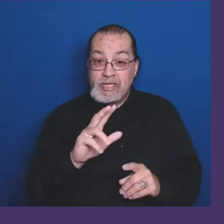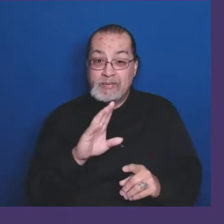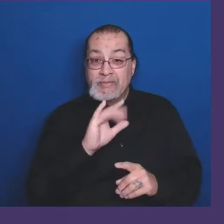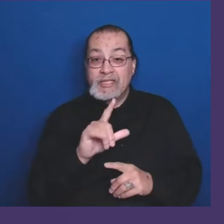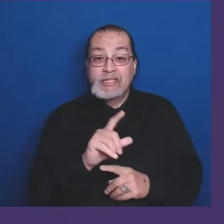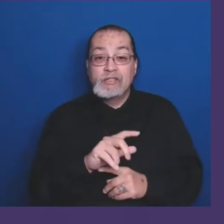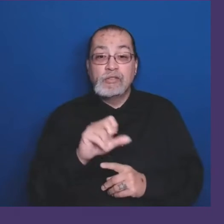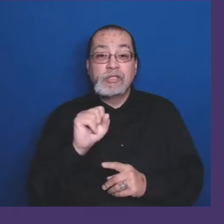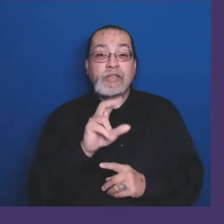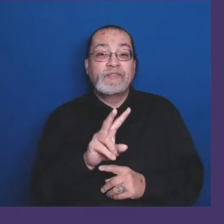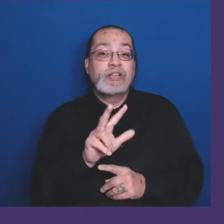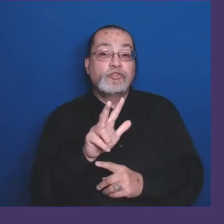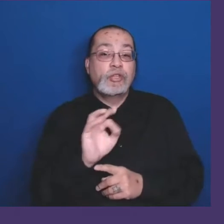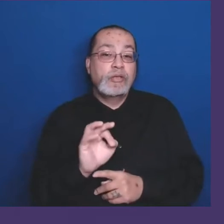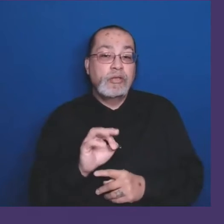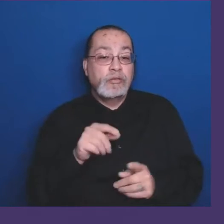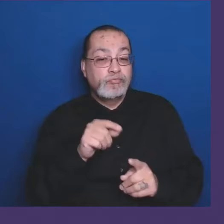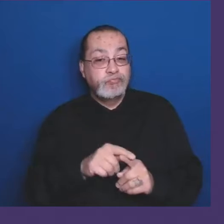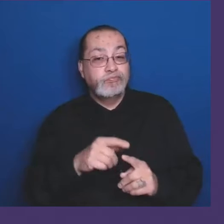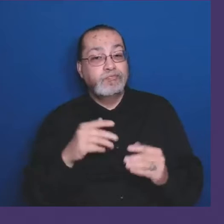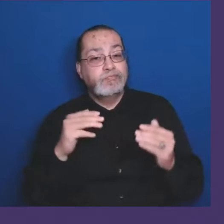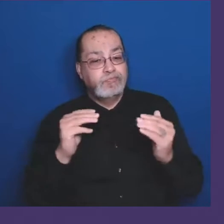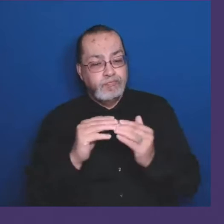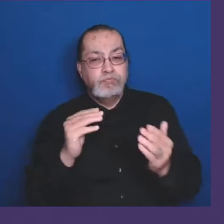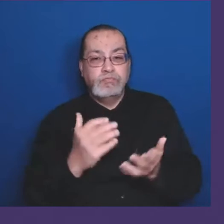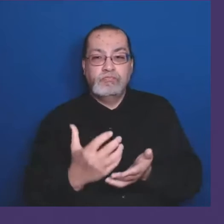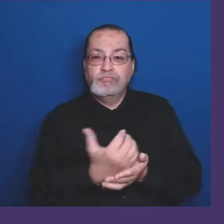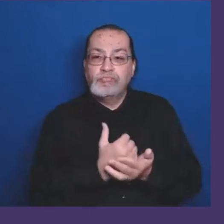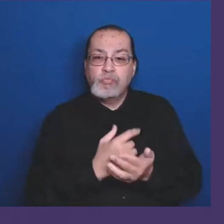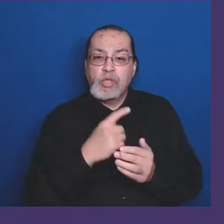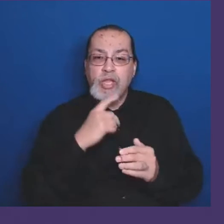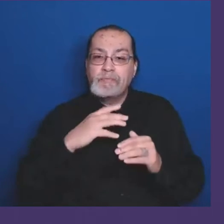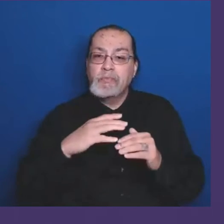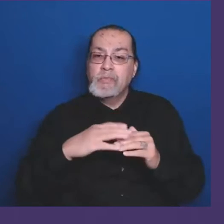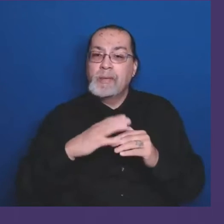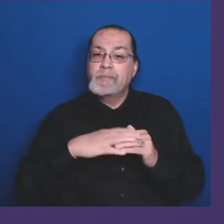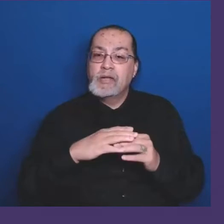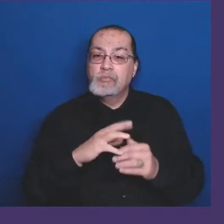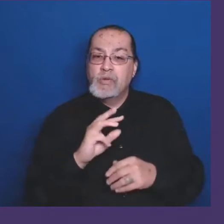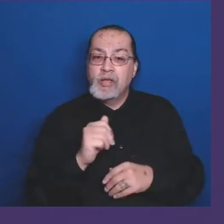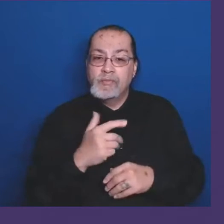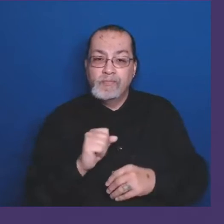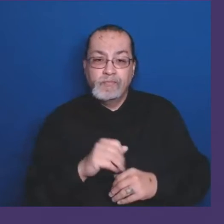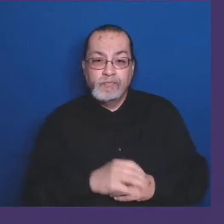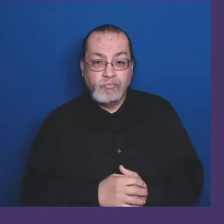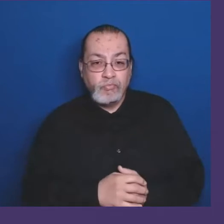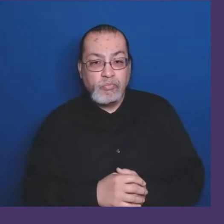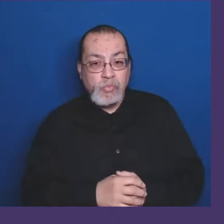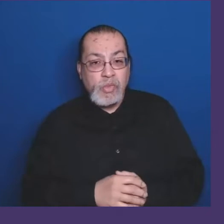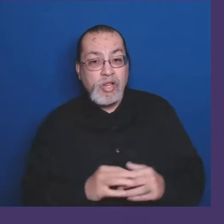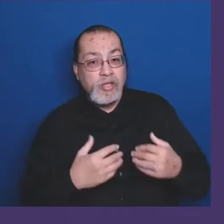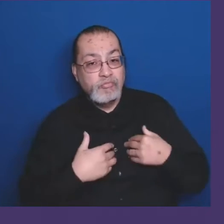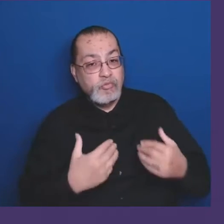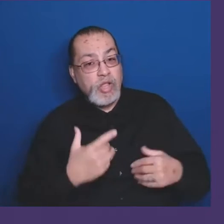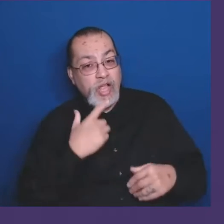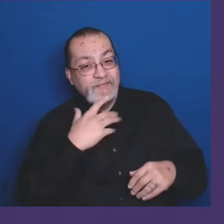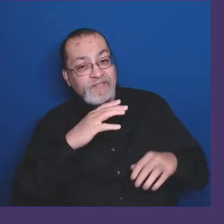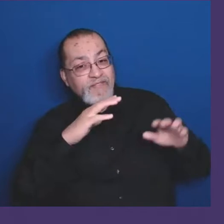If we said farewell to the sheltered workshops, there would be more people.